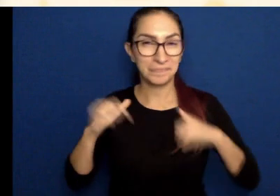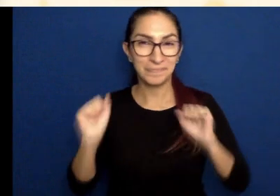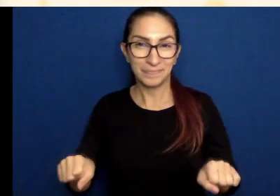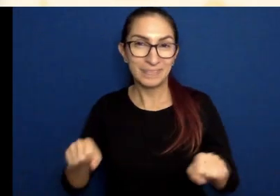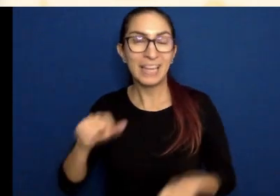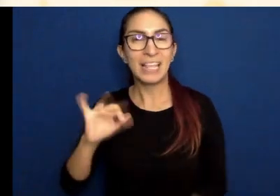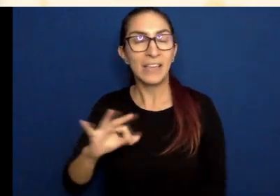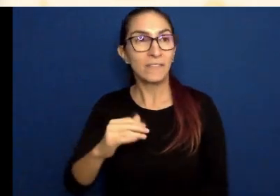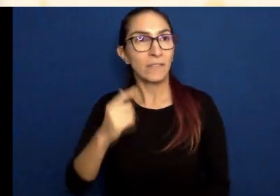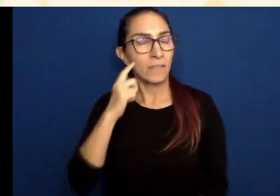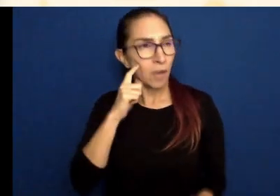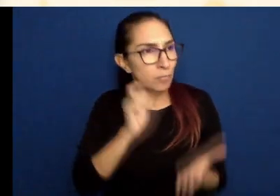and then you can continue to be anonymous.